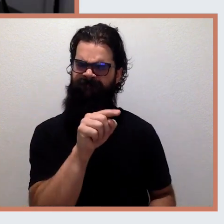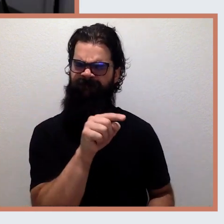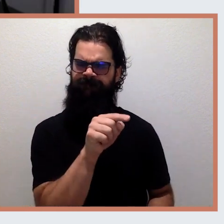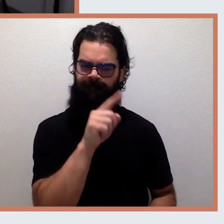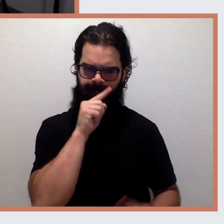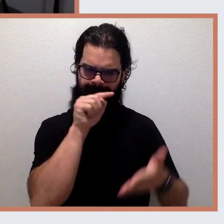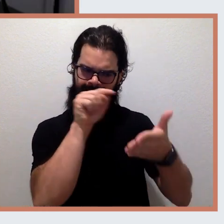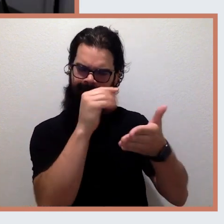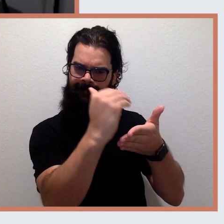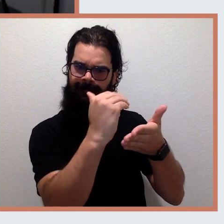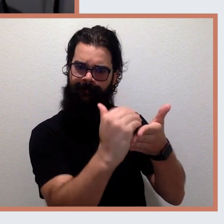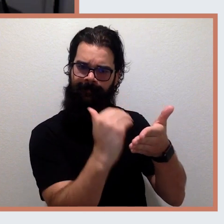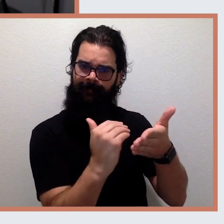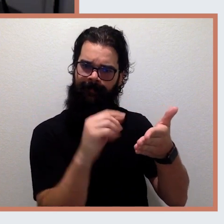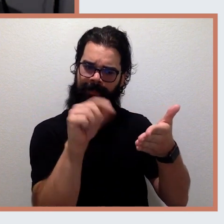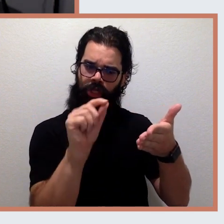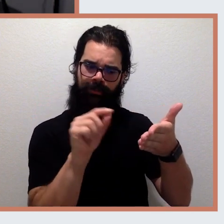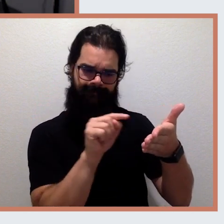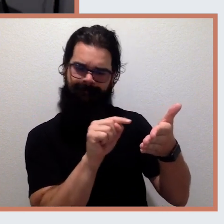and I'm going to call Hollywood out right now.